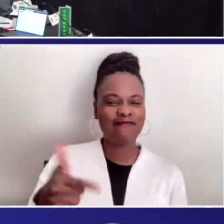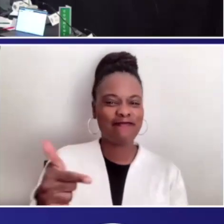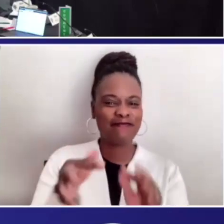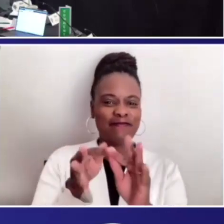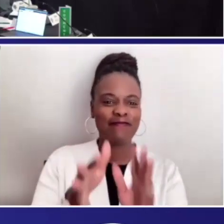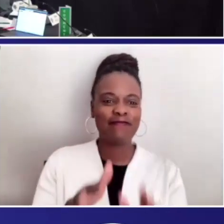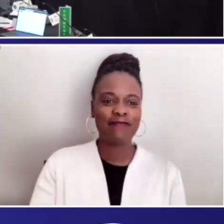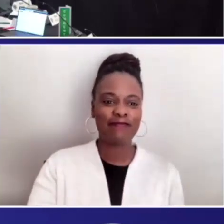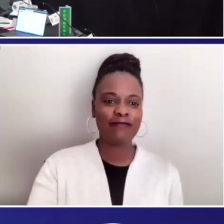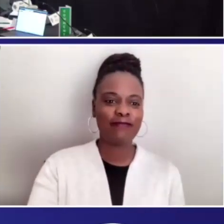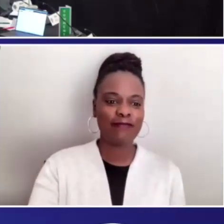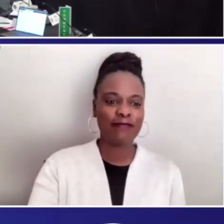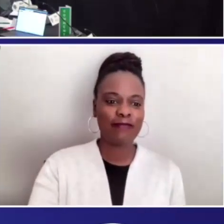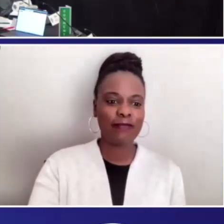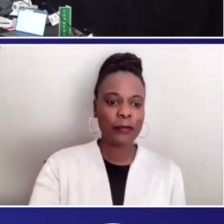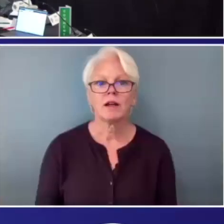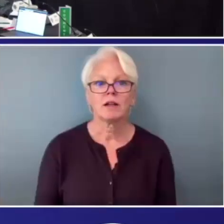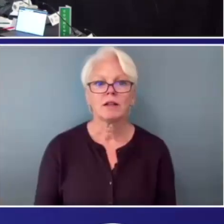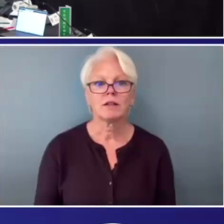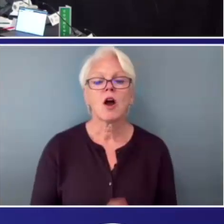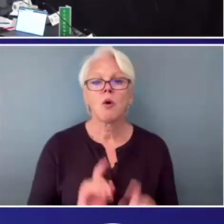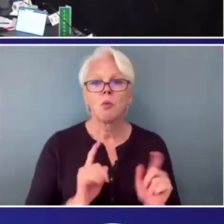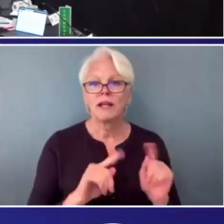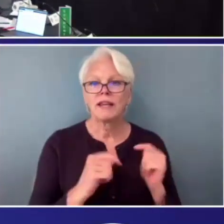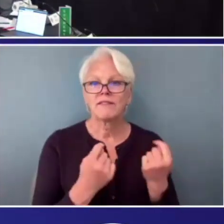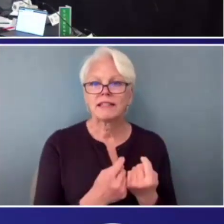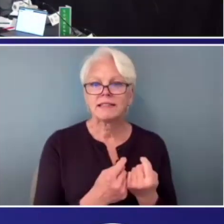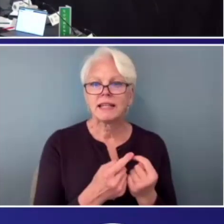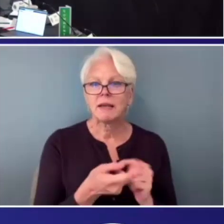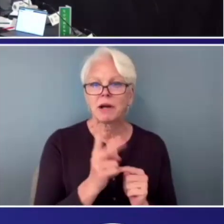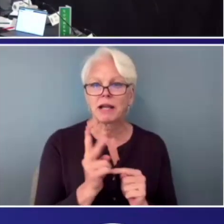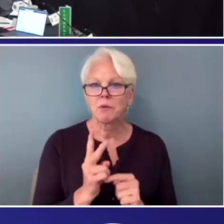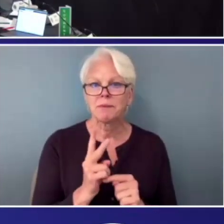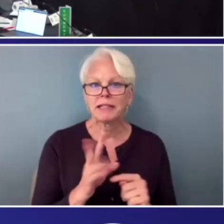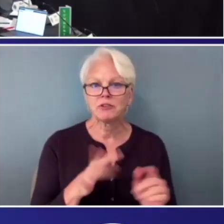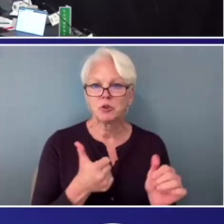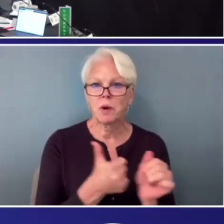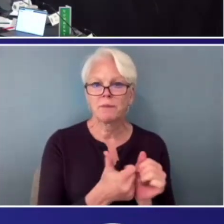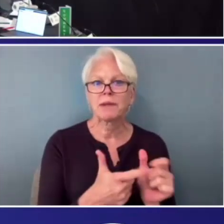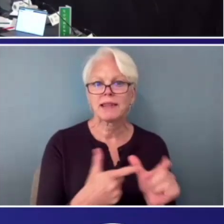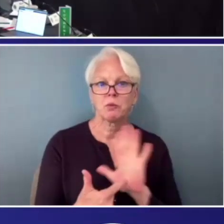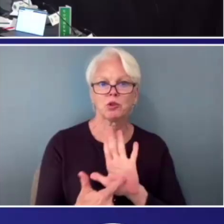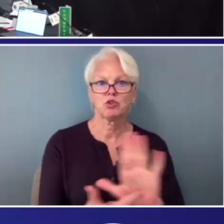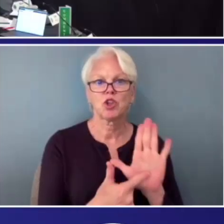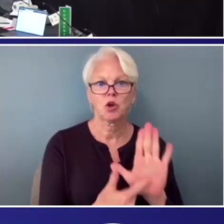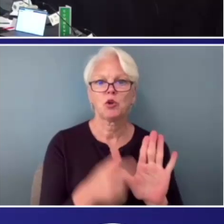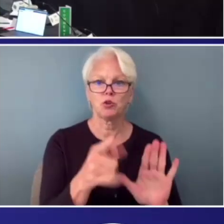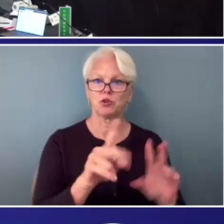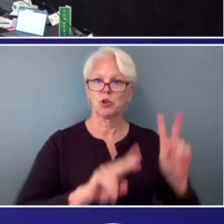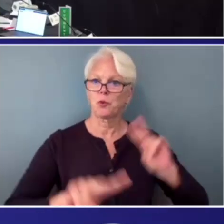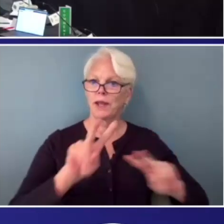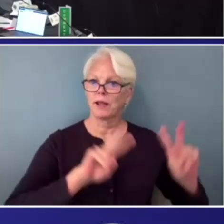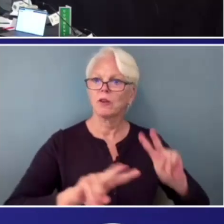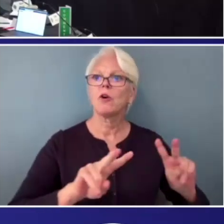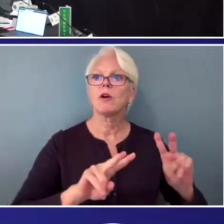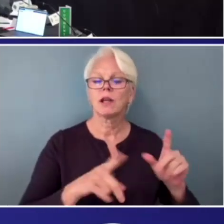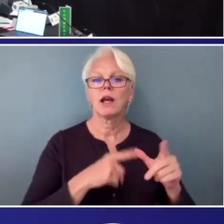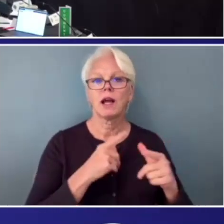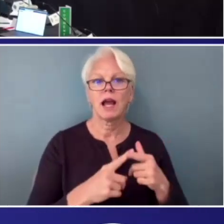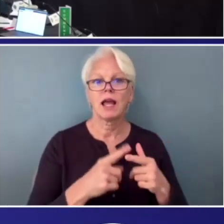We'll give the team a couple of minutes to get that updated, and we'll show it to you so that you guys can look at this, and then we'll do a pulse check on this.